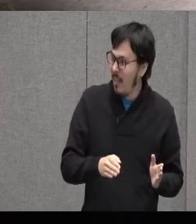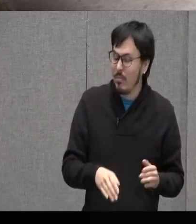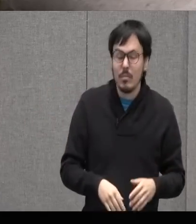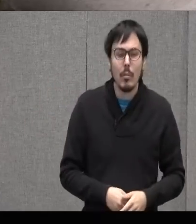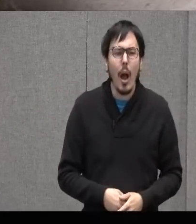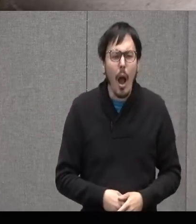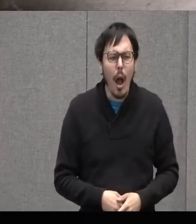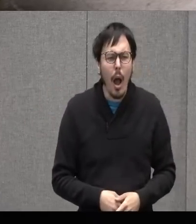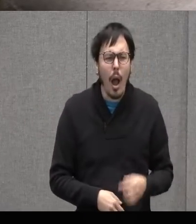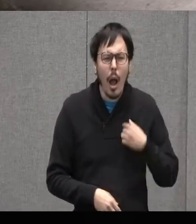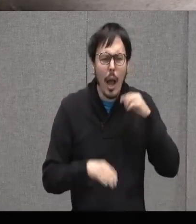Do you?